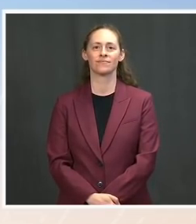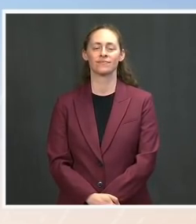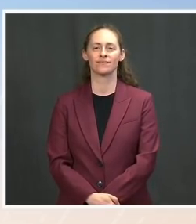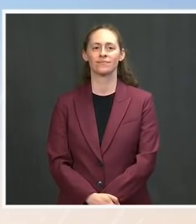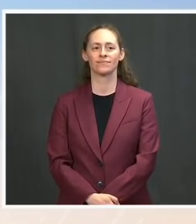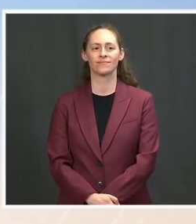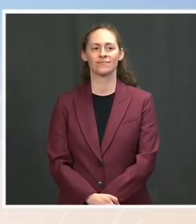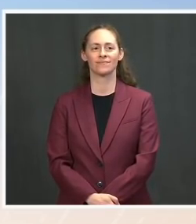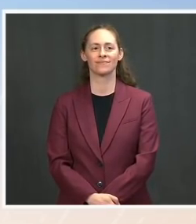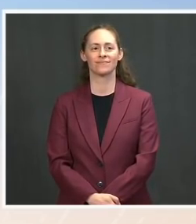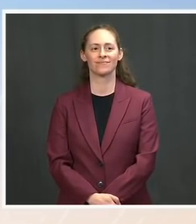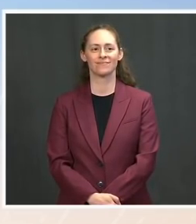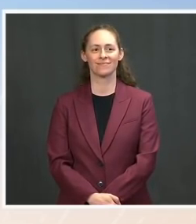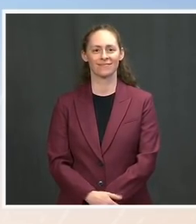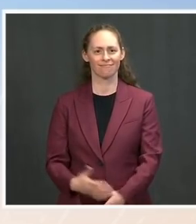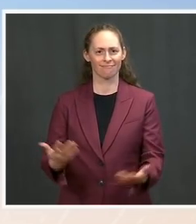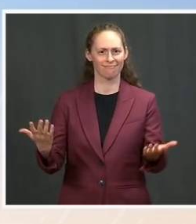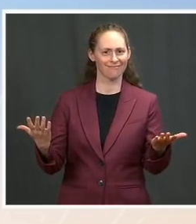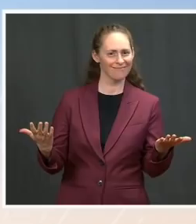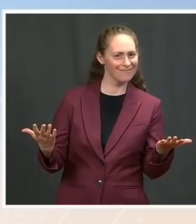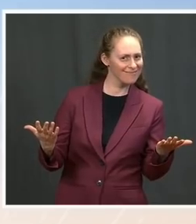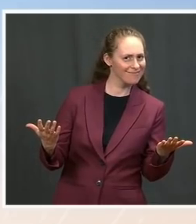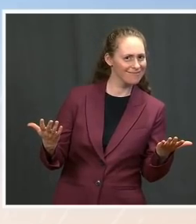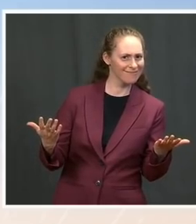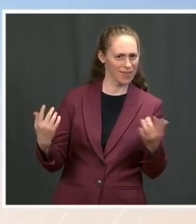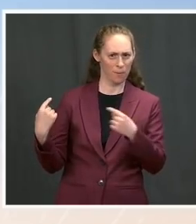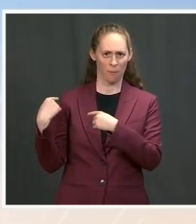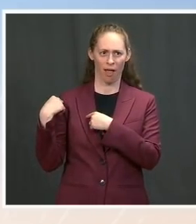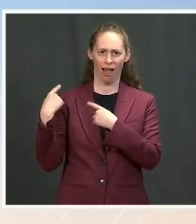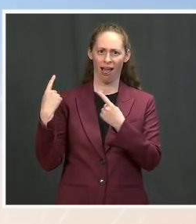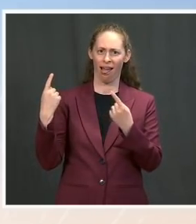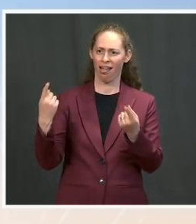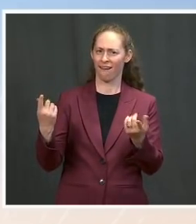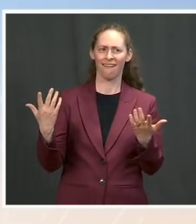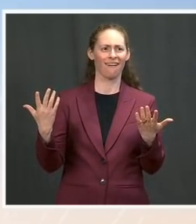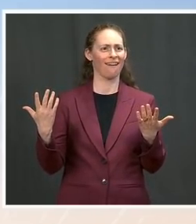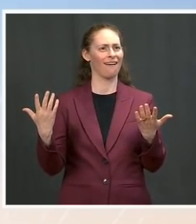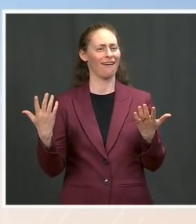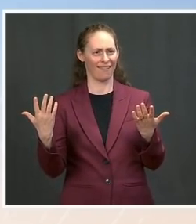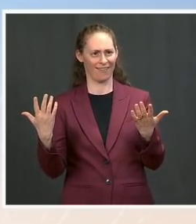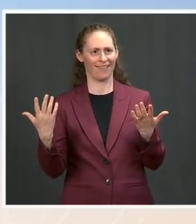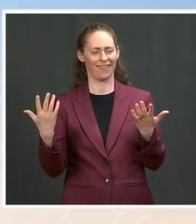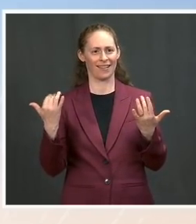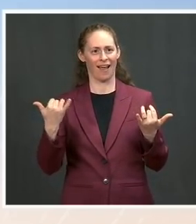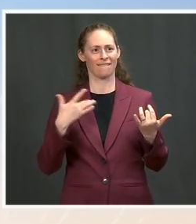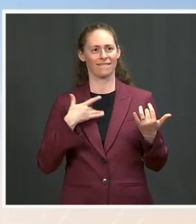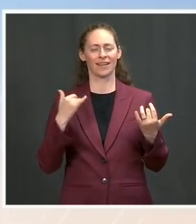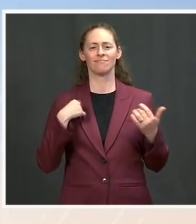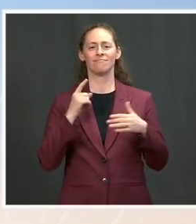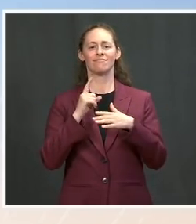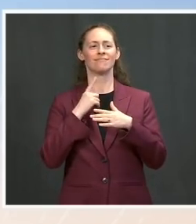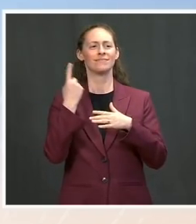I feel like somebody taller than me may have been in here more recently. Let's see. Well, happy -- what day is today?